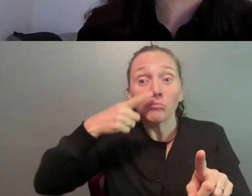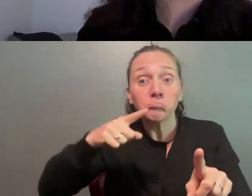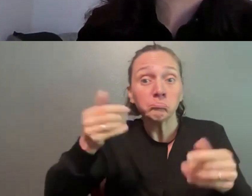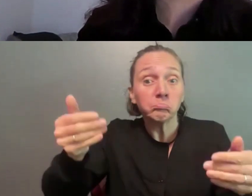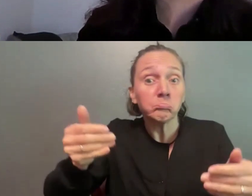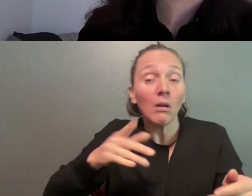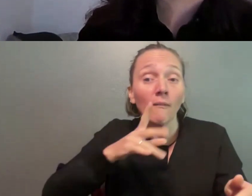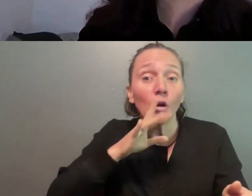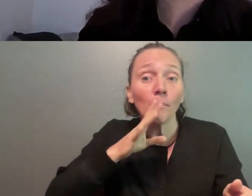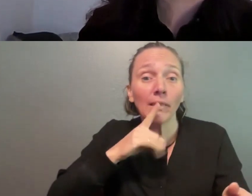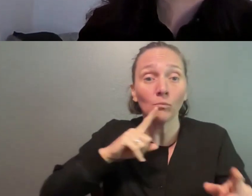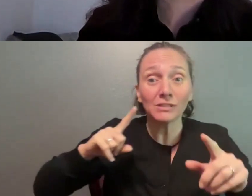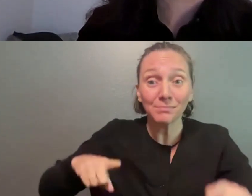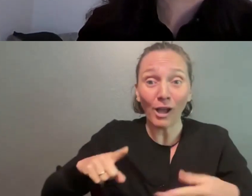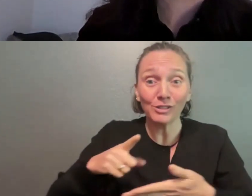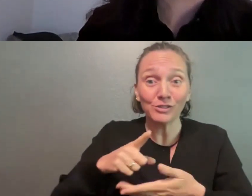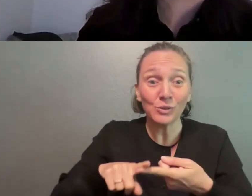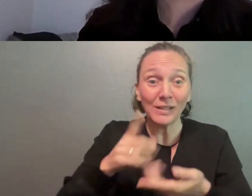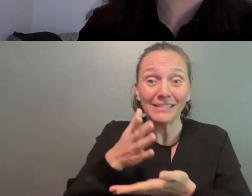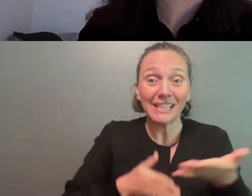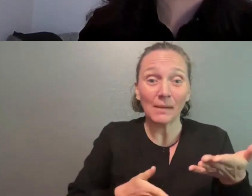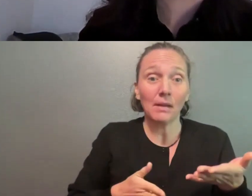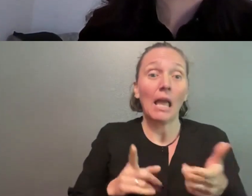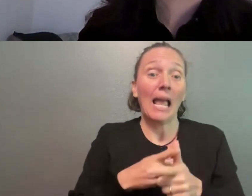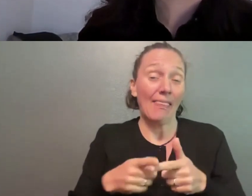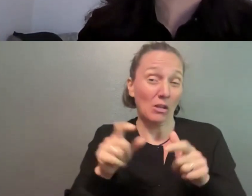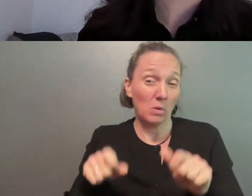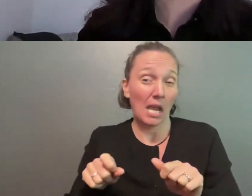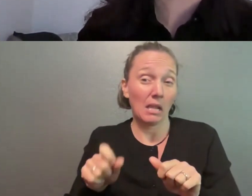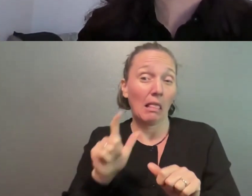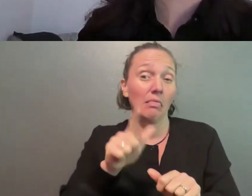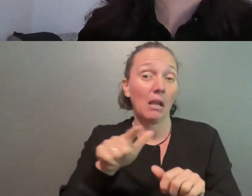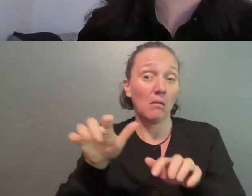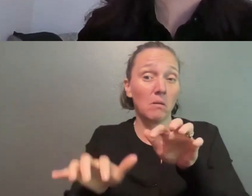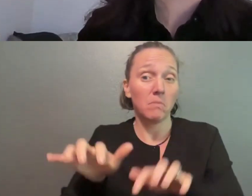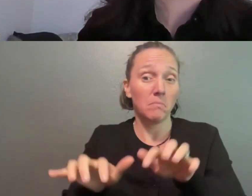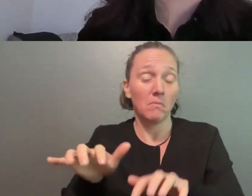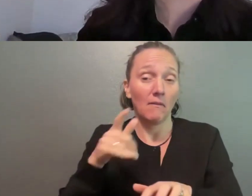and then maybe type out your responses to the others that could work.